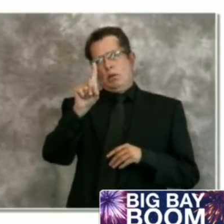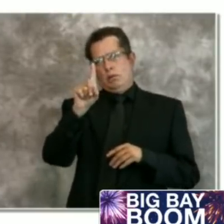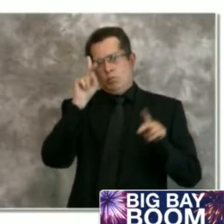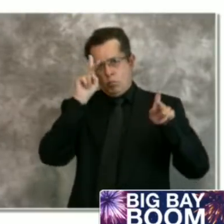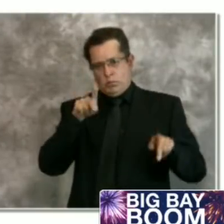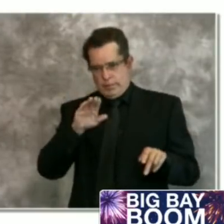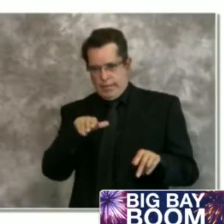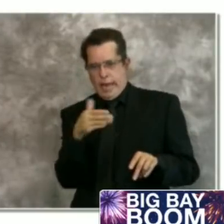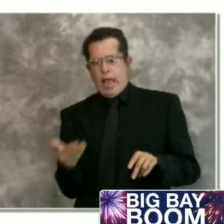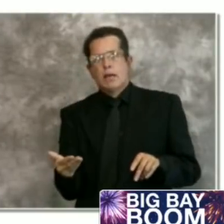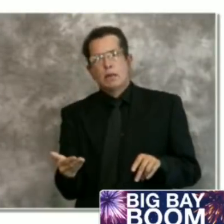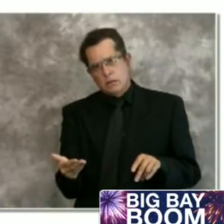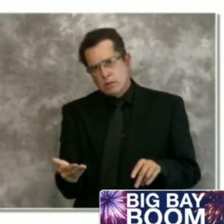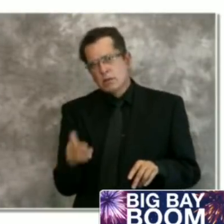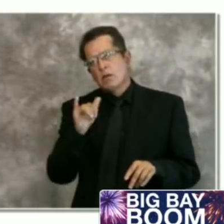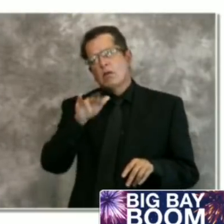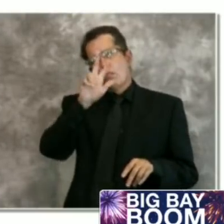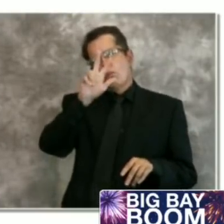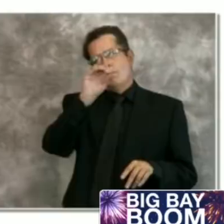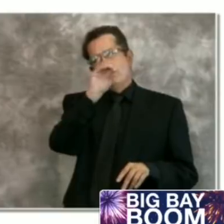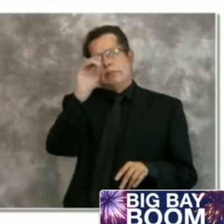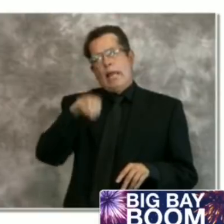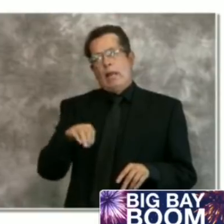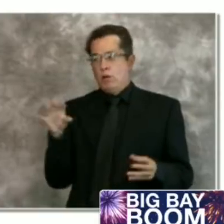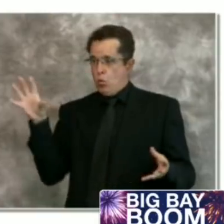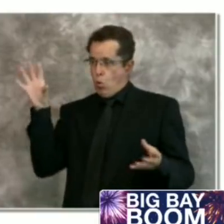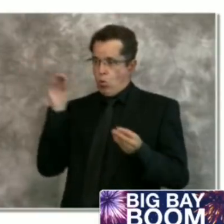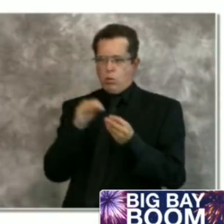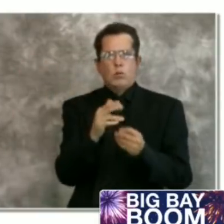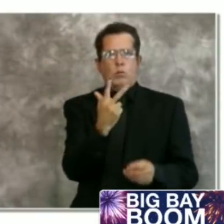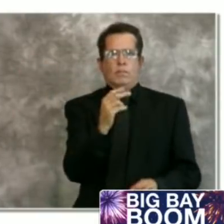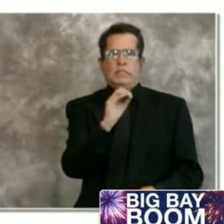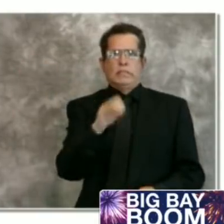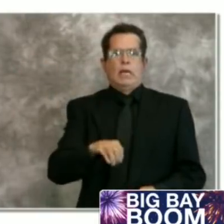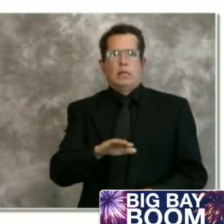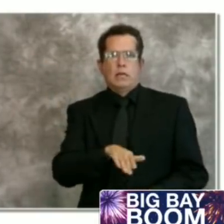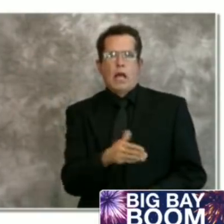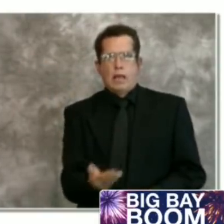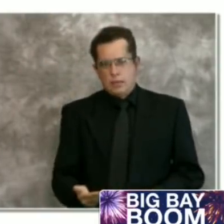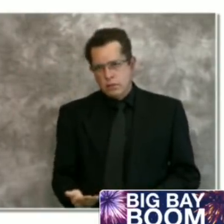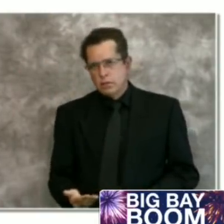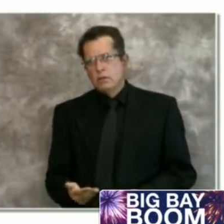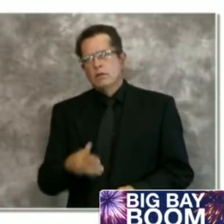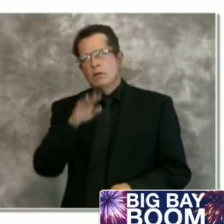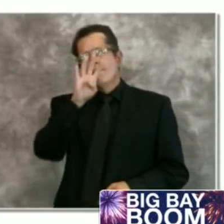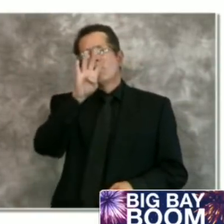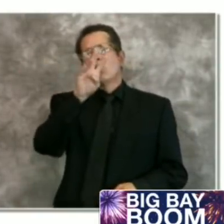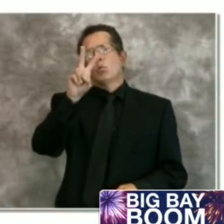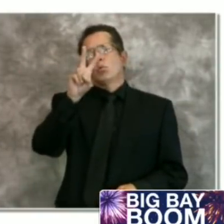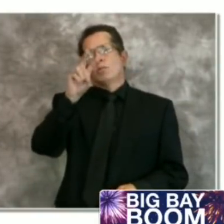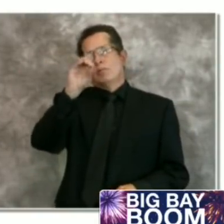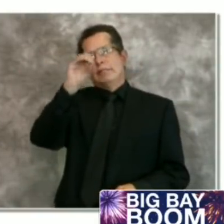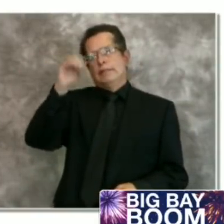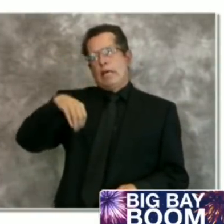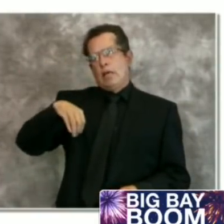TURN TO DEATHS. THE TOTAL NUMBER DEATHS FROM TOTAL NUMBER OF CASES 3.61. AND THIS